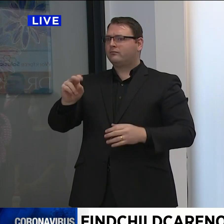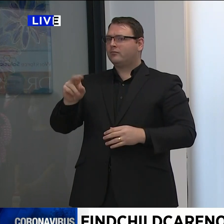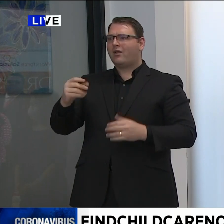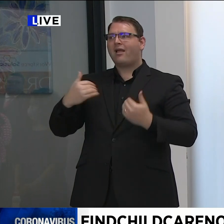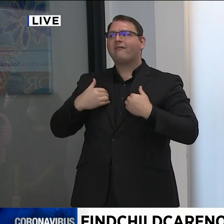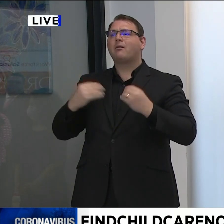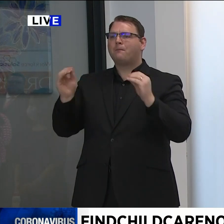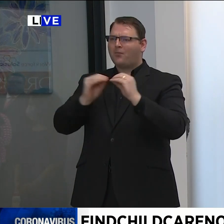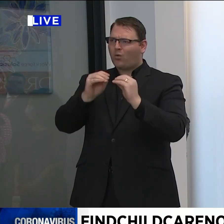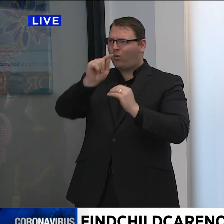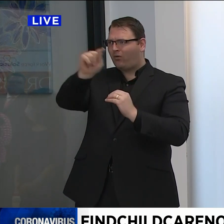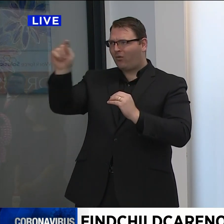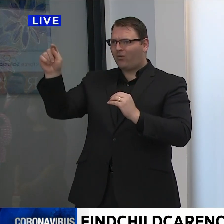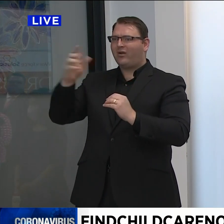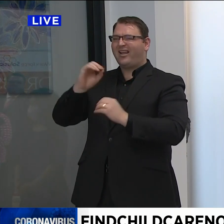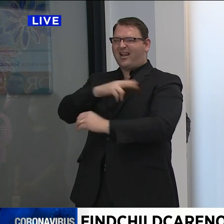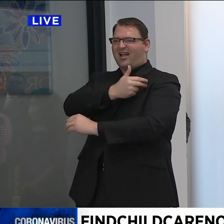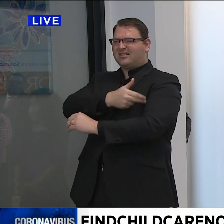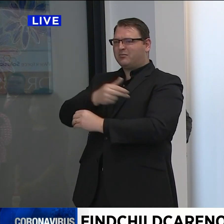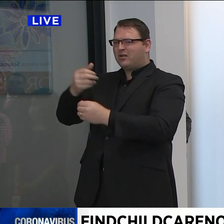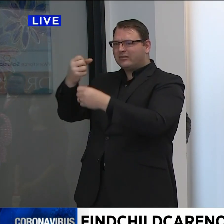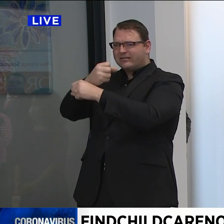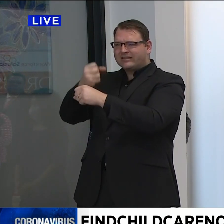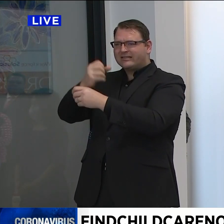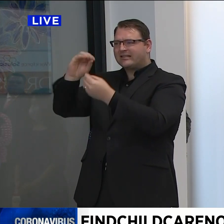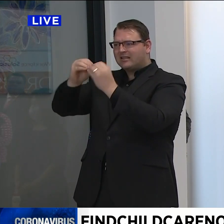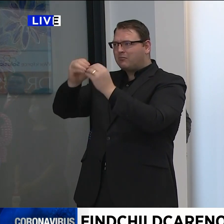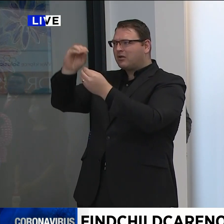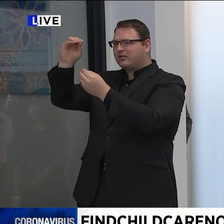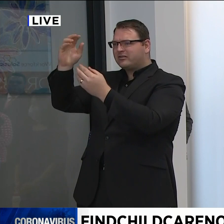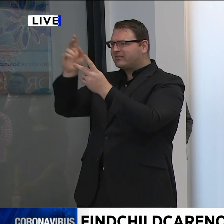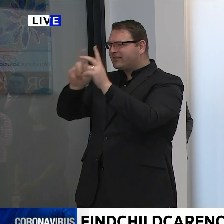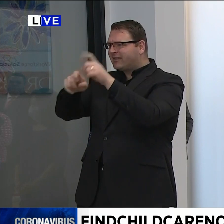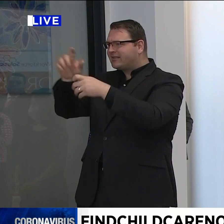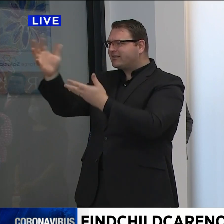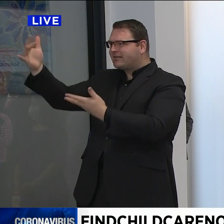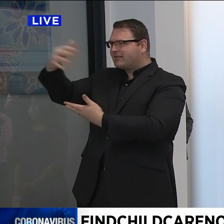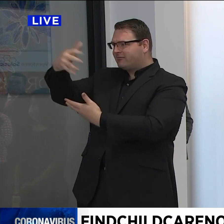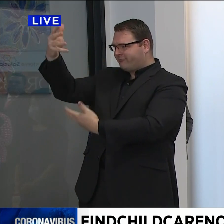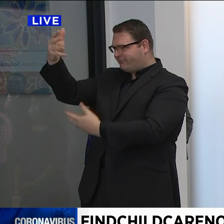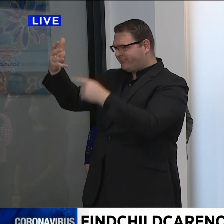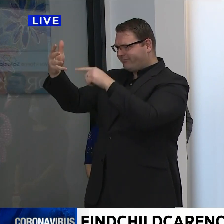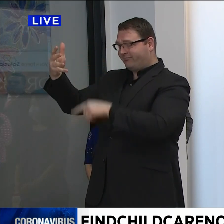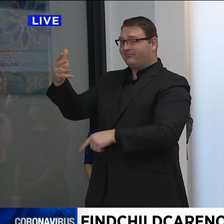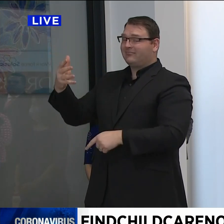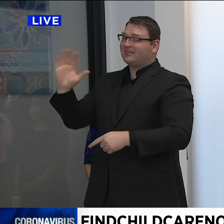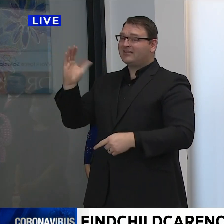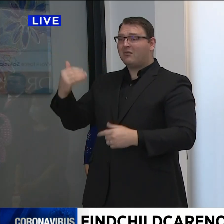with people I don’t think that these numbers truly represent these numbers truly represent where we are alright believe in where we are alright believe in those who are looking at the